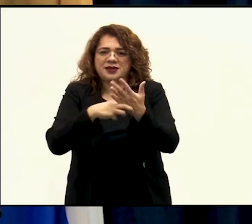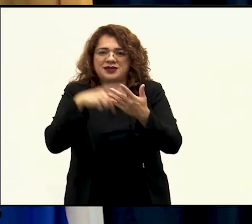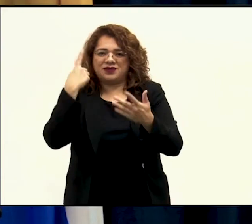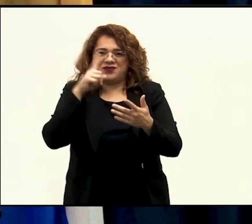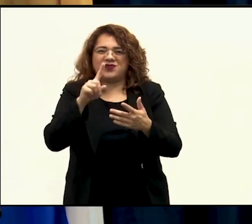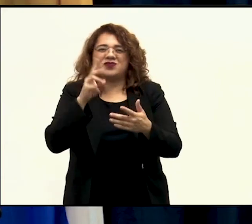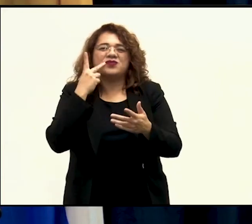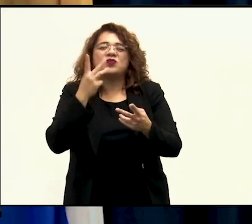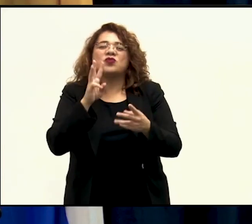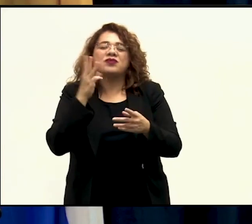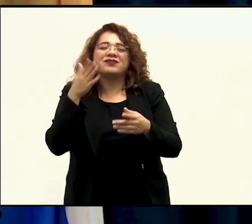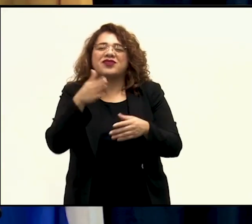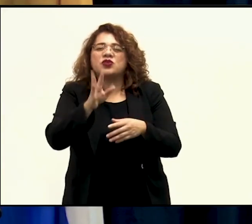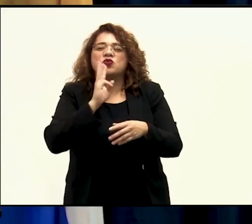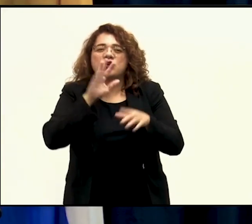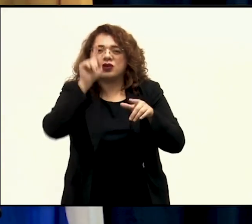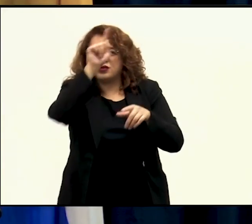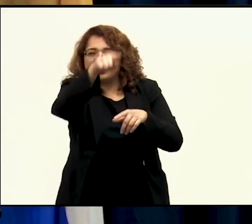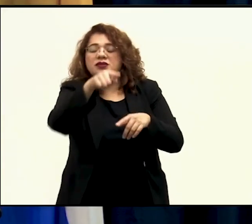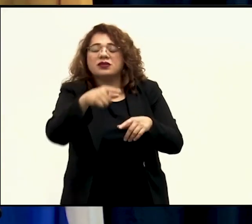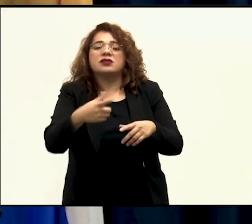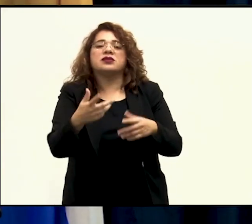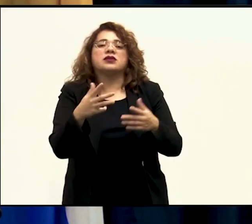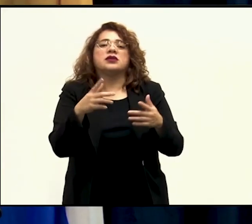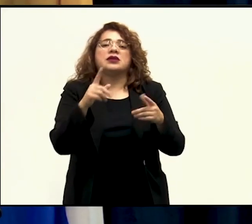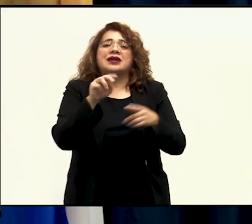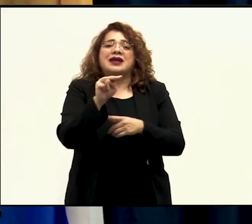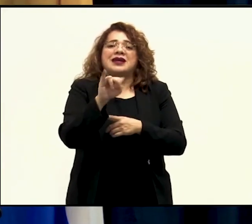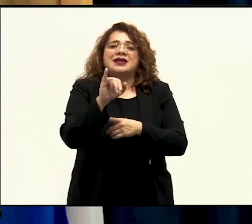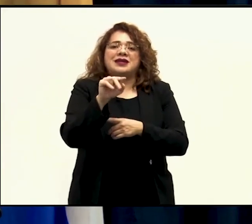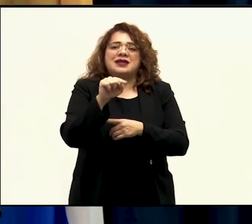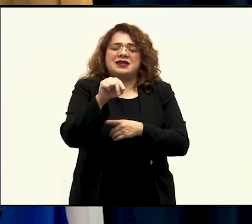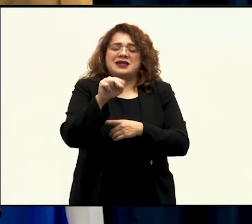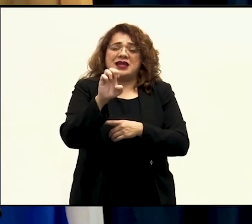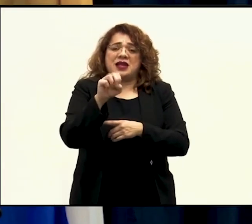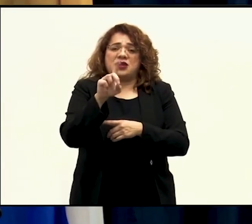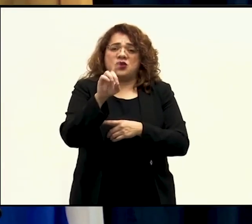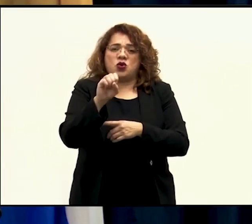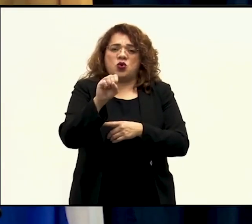more of that in the future and so there will be other types of incentives that we'll do.